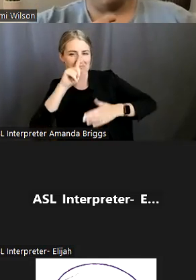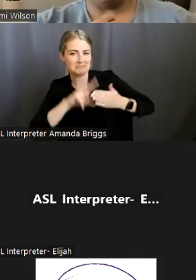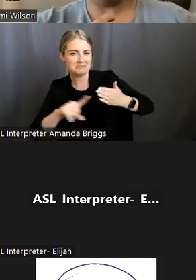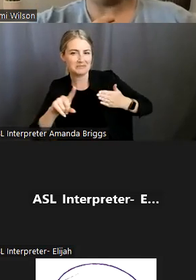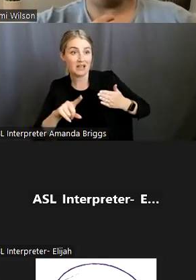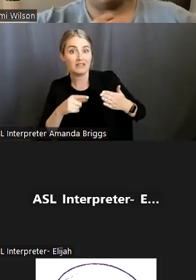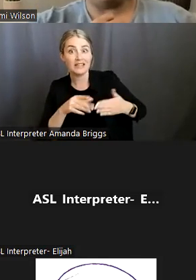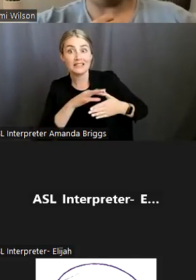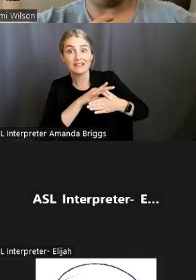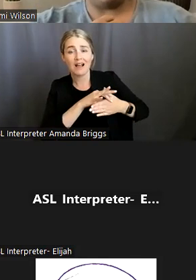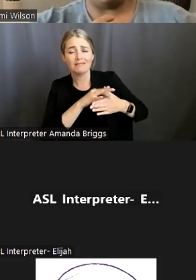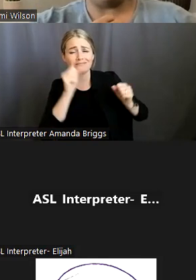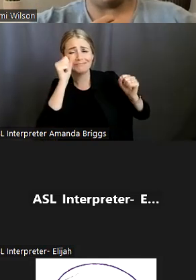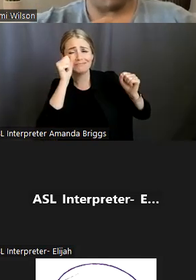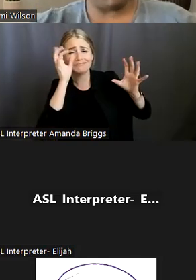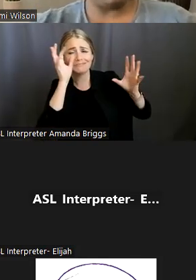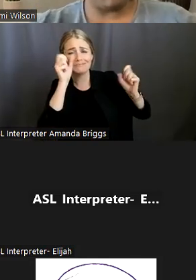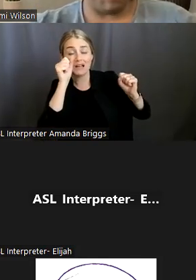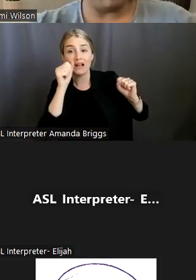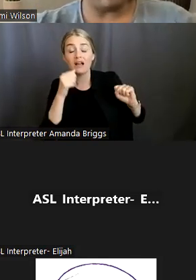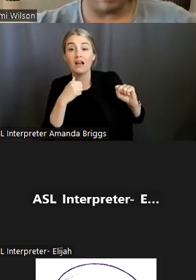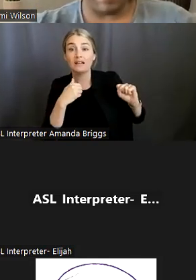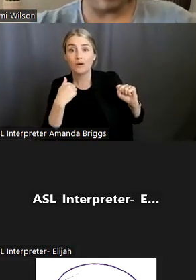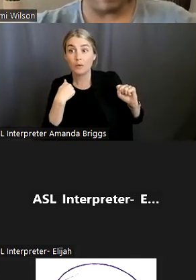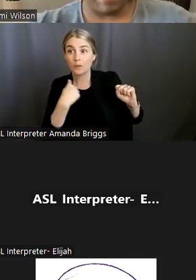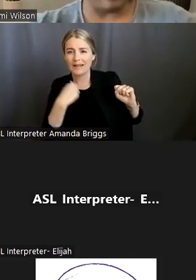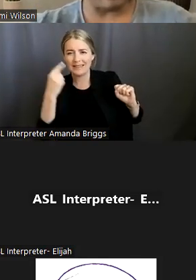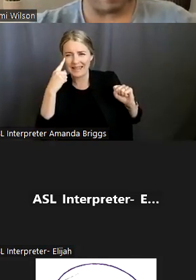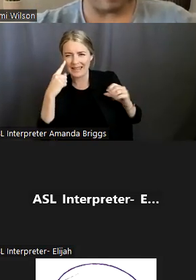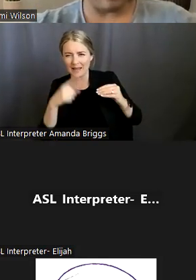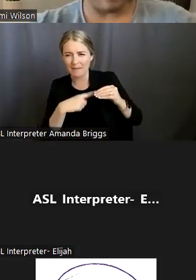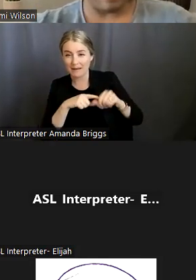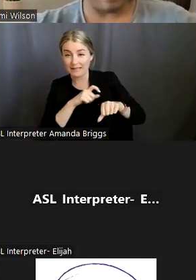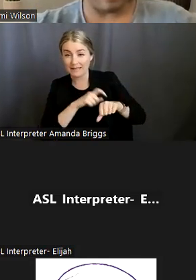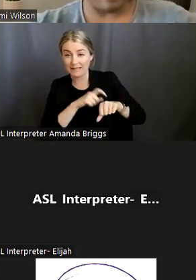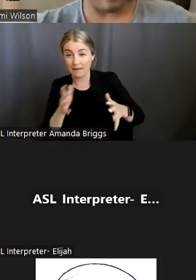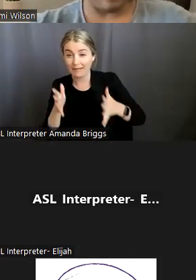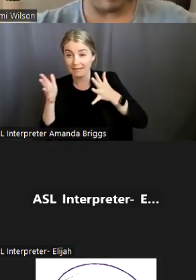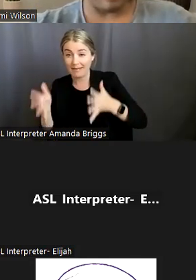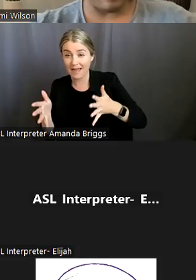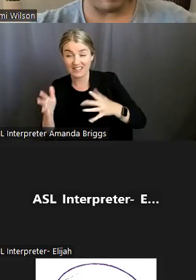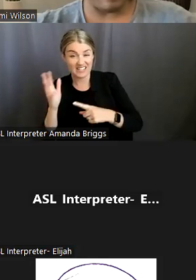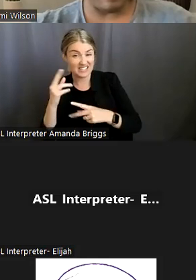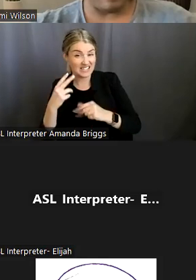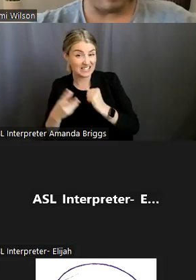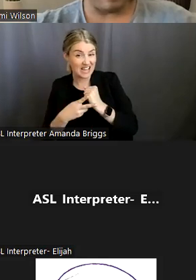so amazing. So I just want to make sure that we think about the time that's left, and that we'll save the 5 minutes at the end for a little